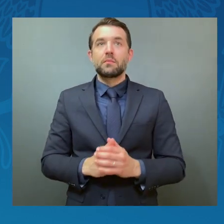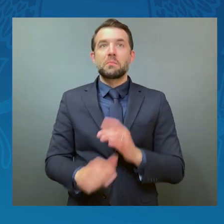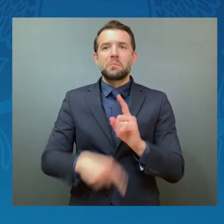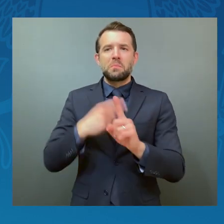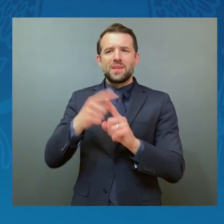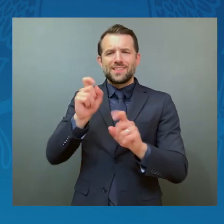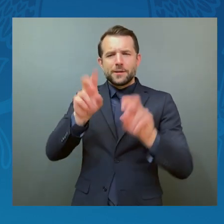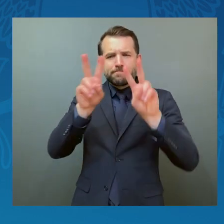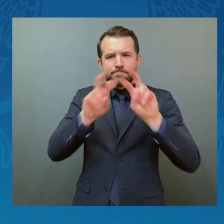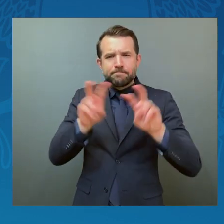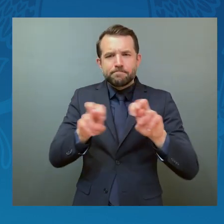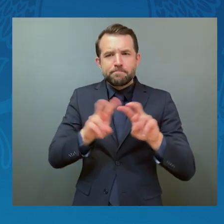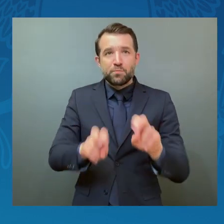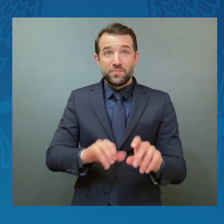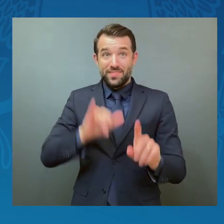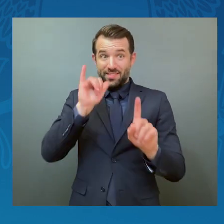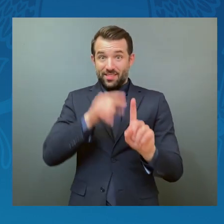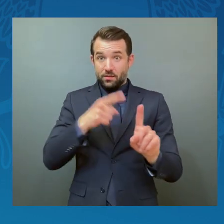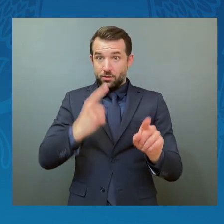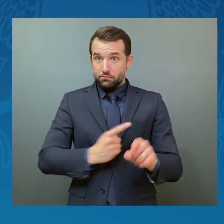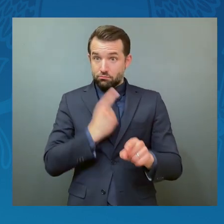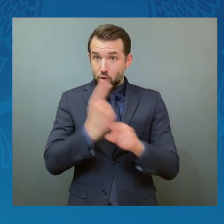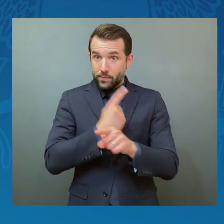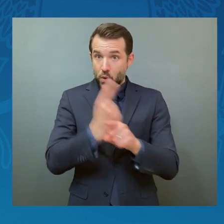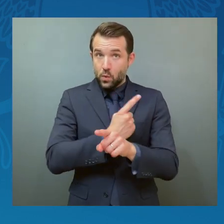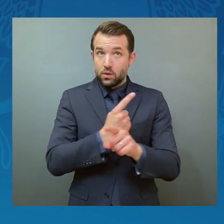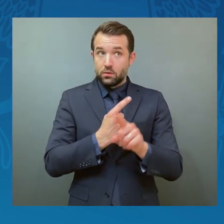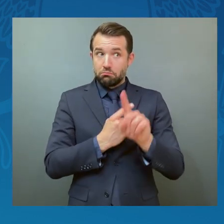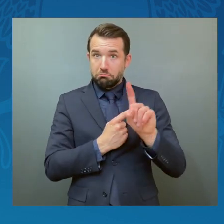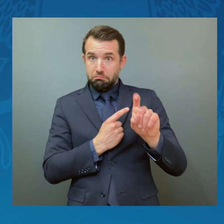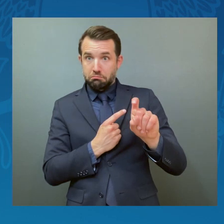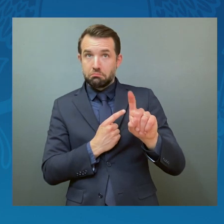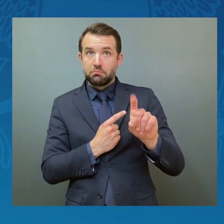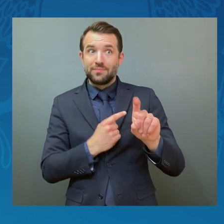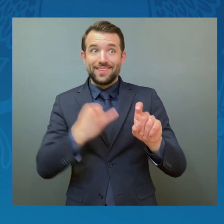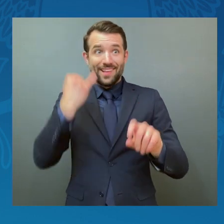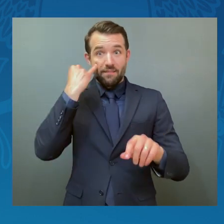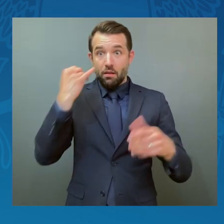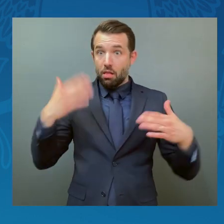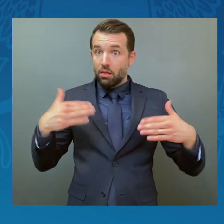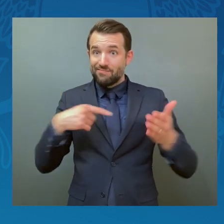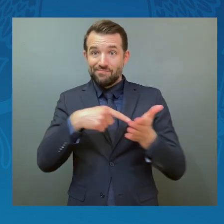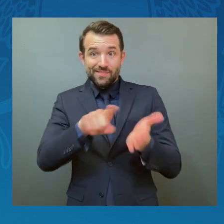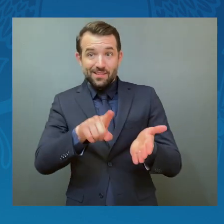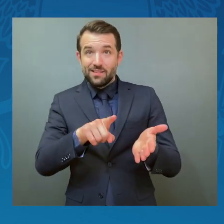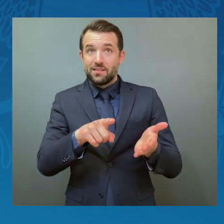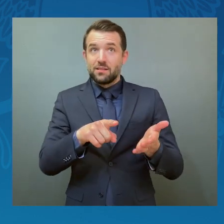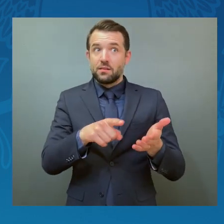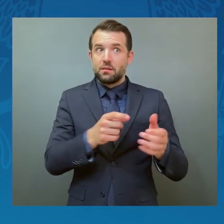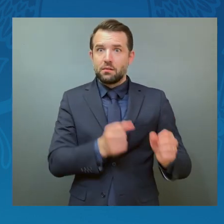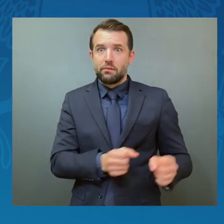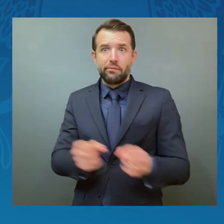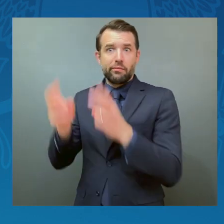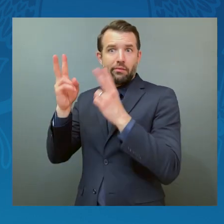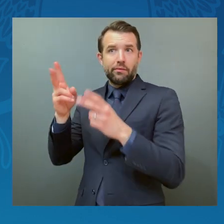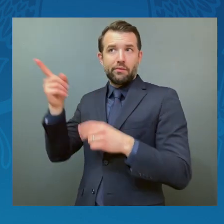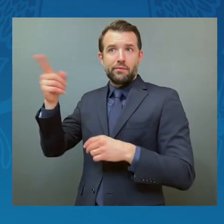unpaid medical bills to even be on the credit report at all. I want to encourage everyone to visit